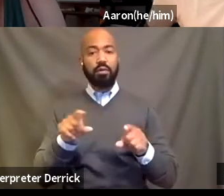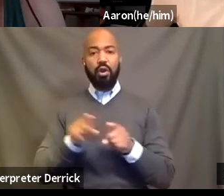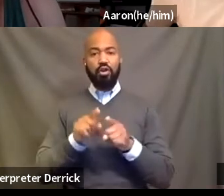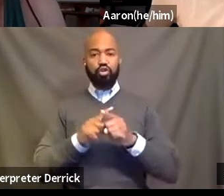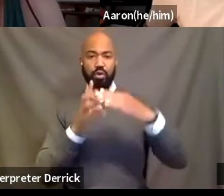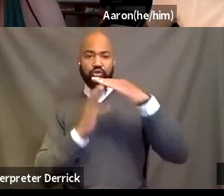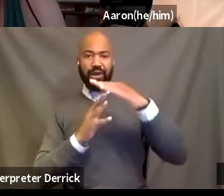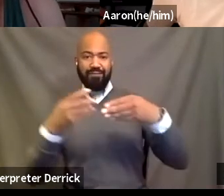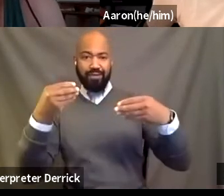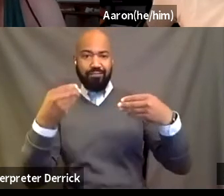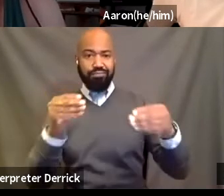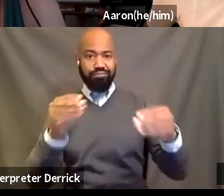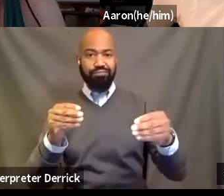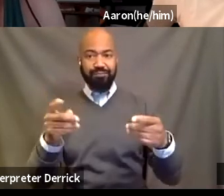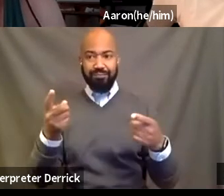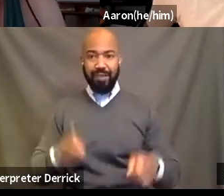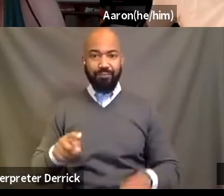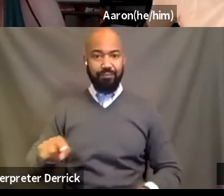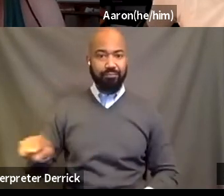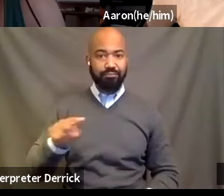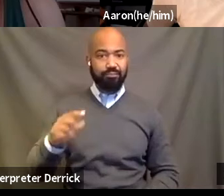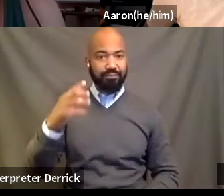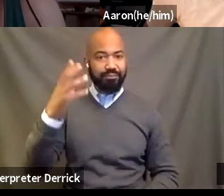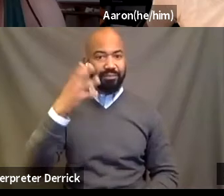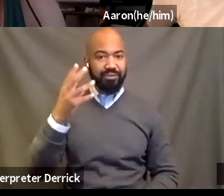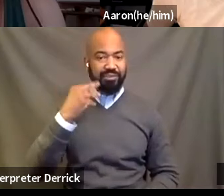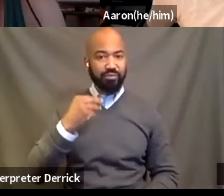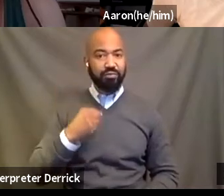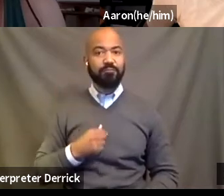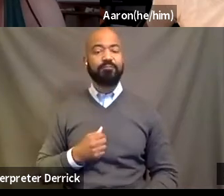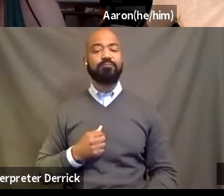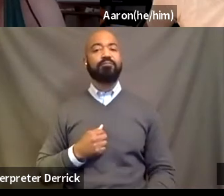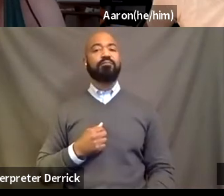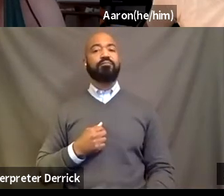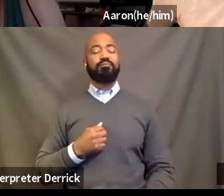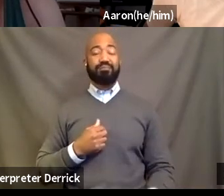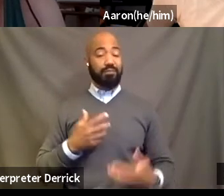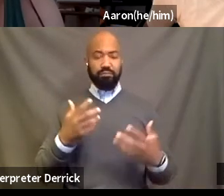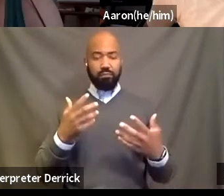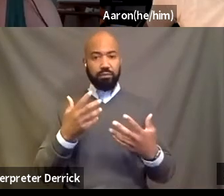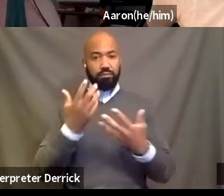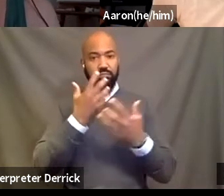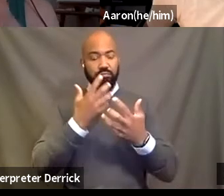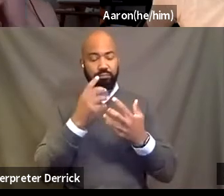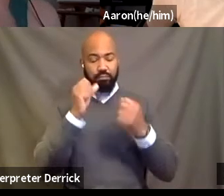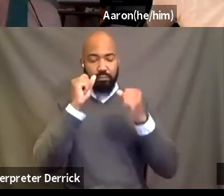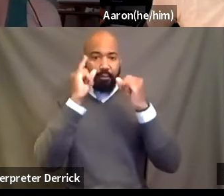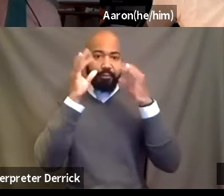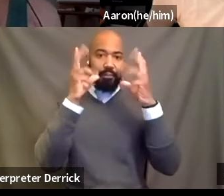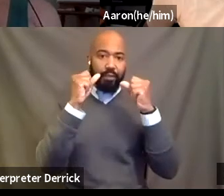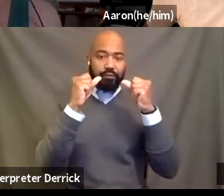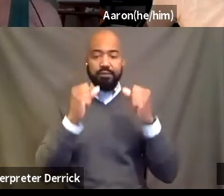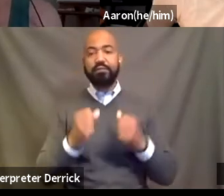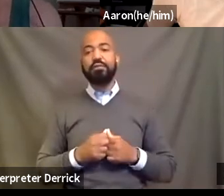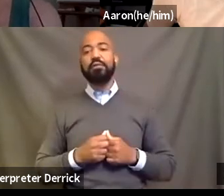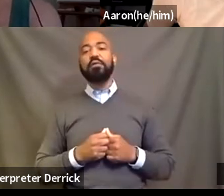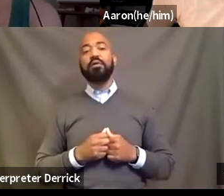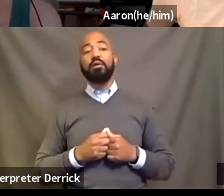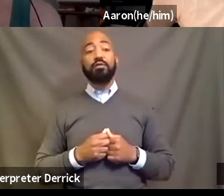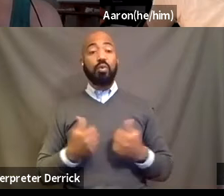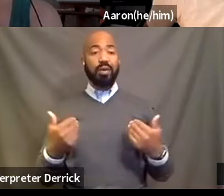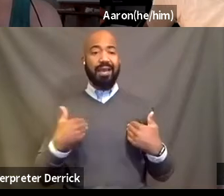Leah (she/her): printed thing that you can hold literally but it's also it feels like more than that and we're kind of just I feel like experiencing the tip of that iceberg.